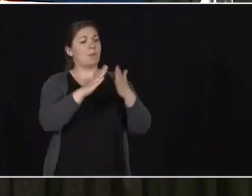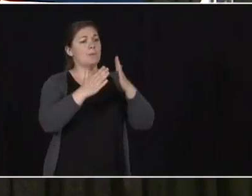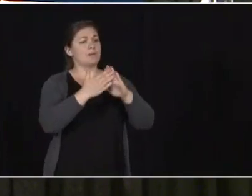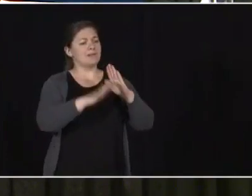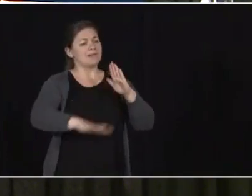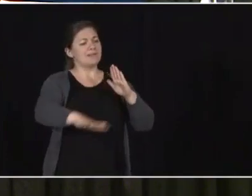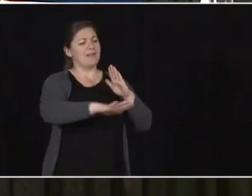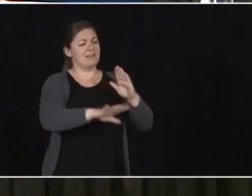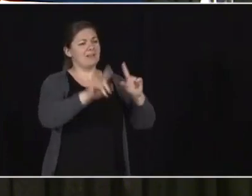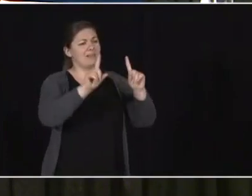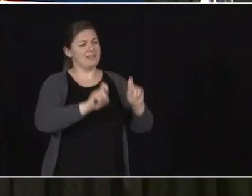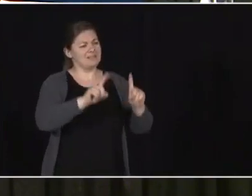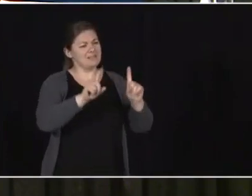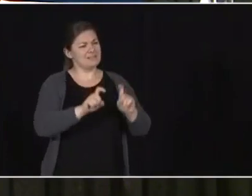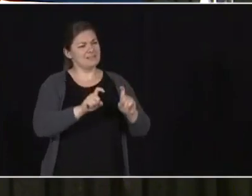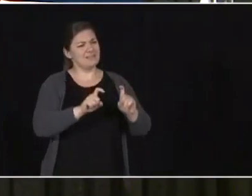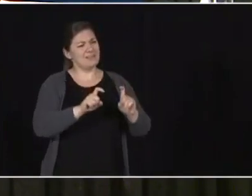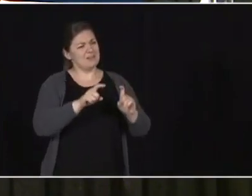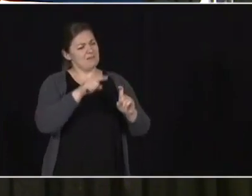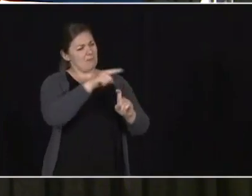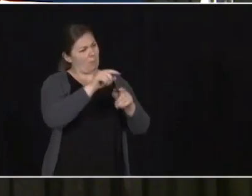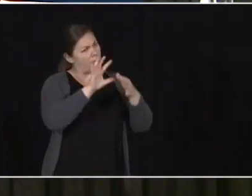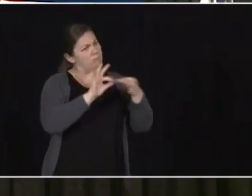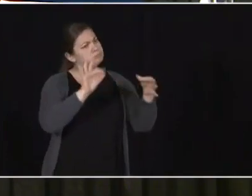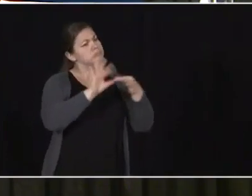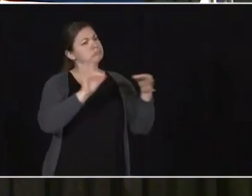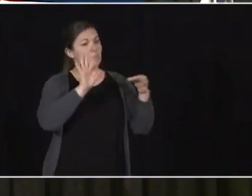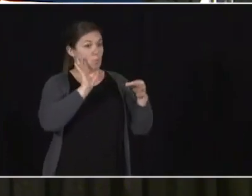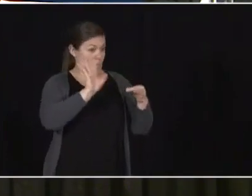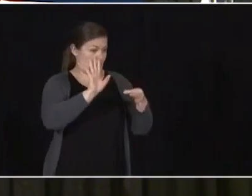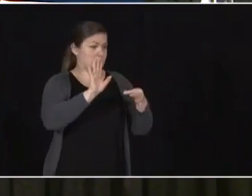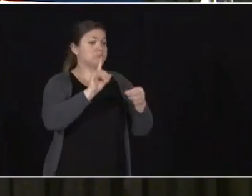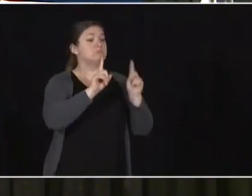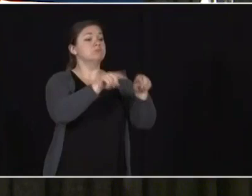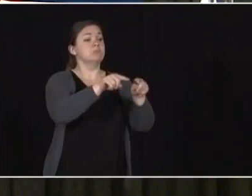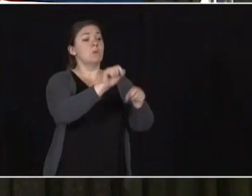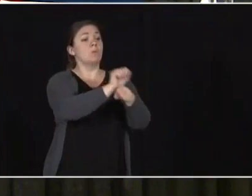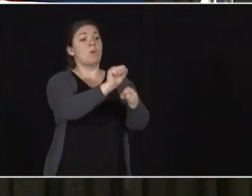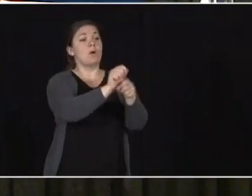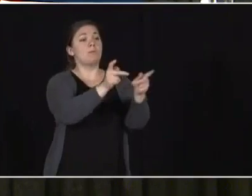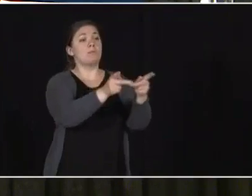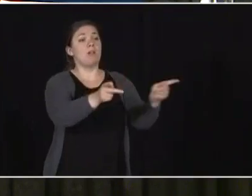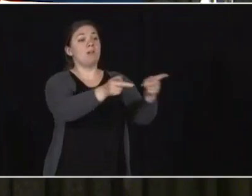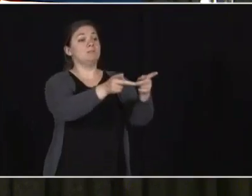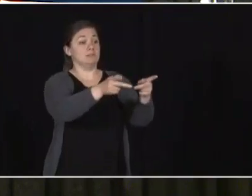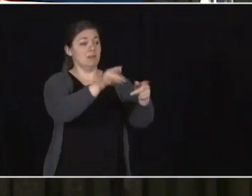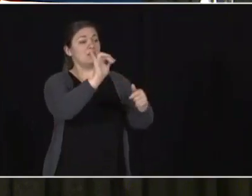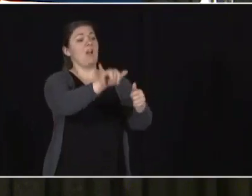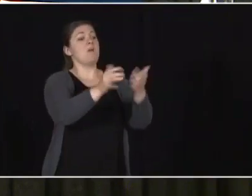about workplaces that maybe were undergoing outbreak. Is there a plan